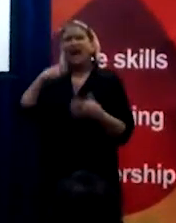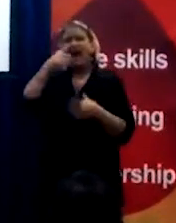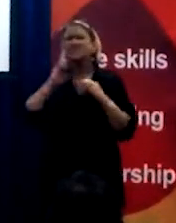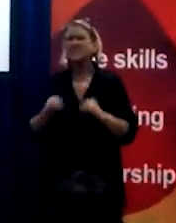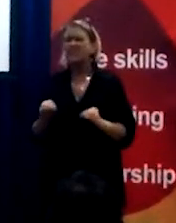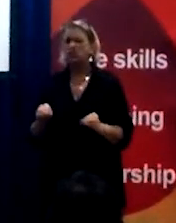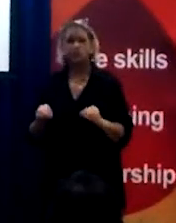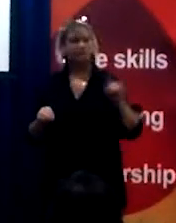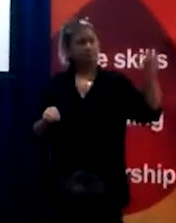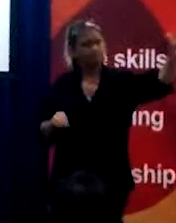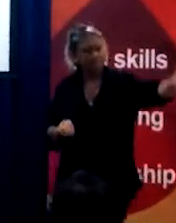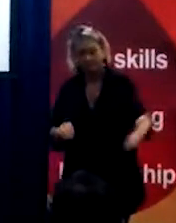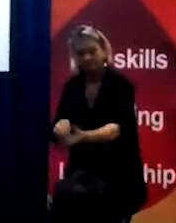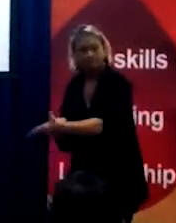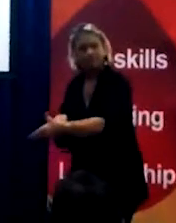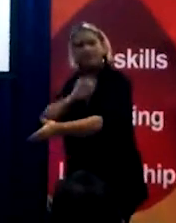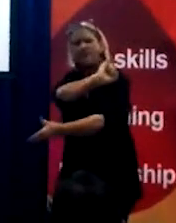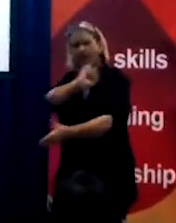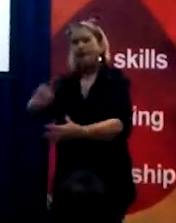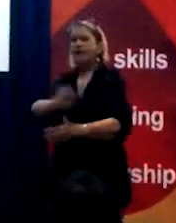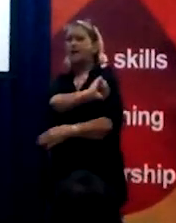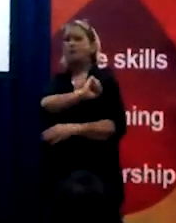That’s what our Deaf role models are for.